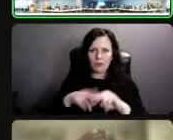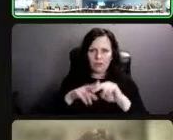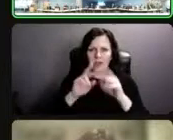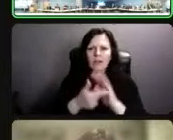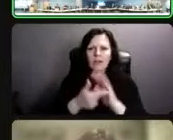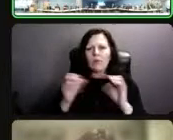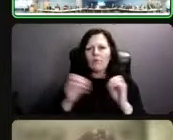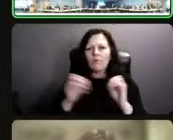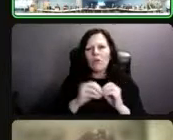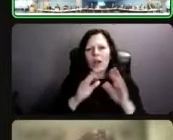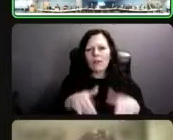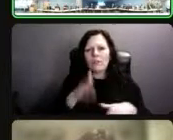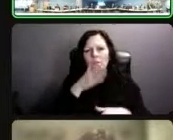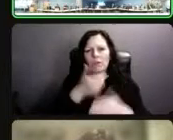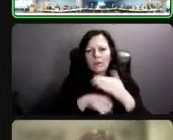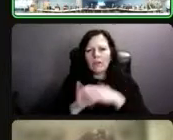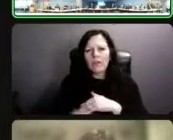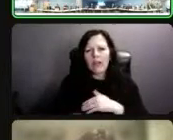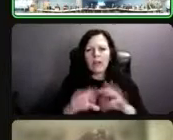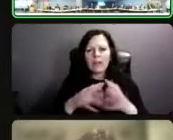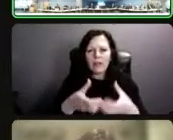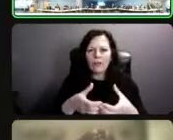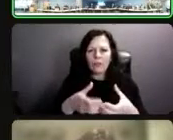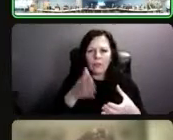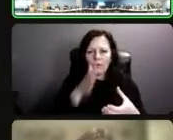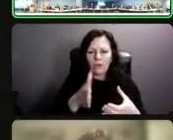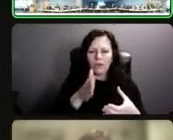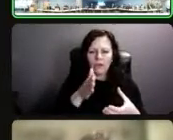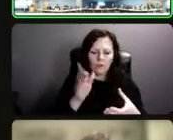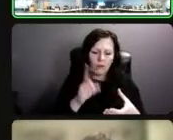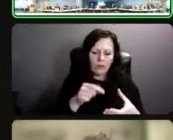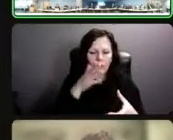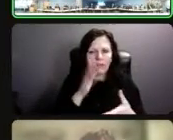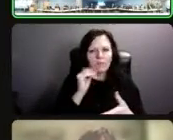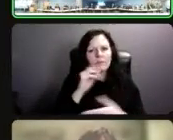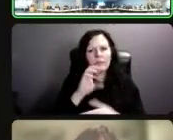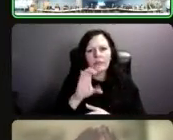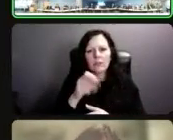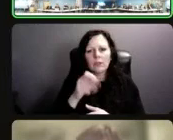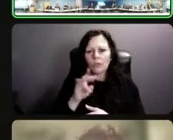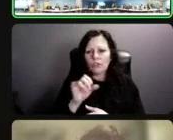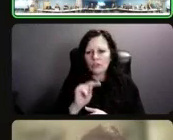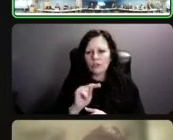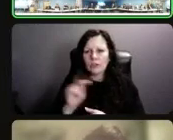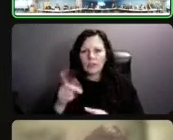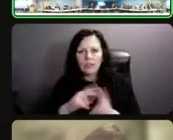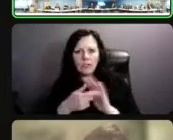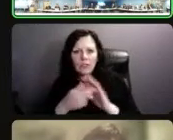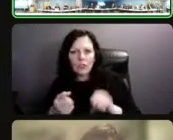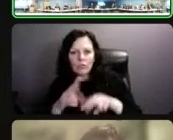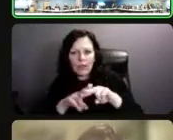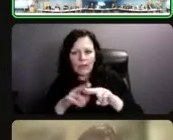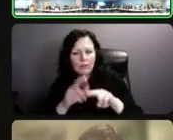GET FURTHER AND FURTHER ABOVE THAT CAN LOWER A LIMIT.